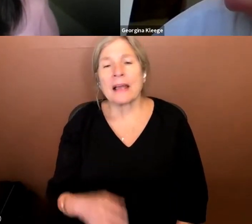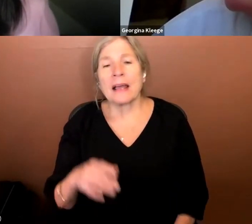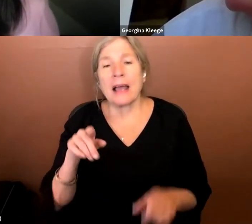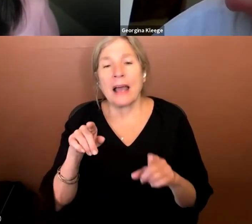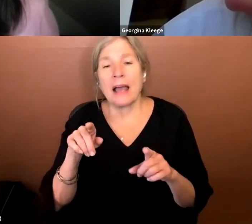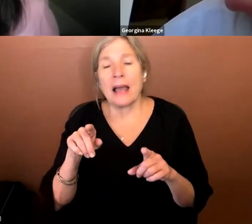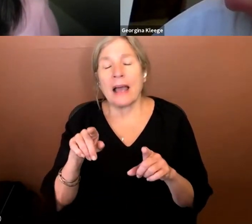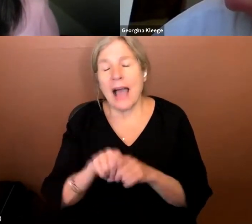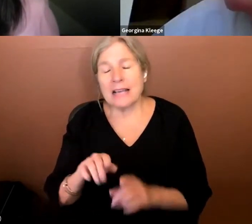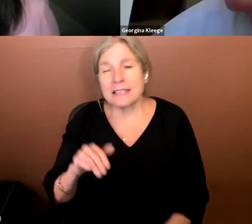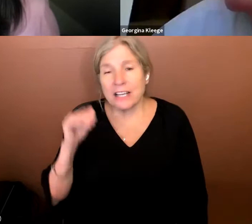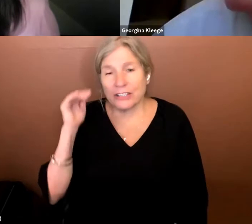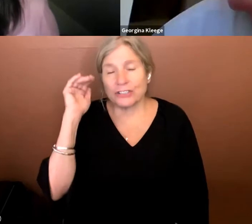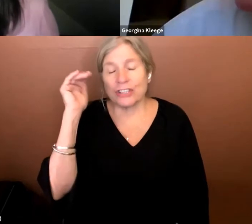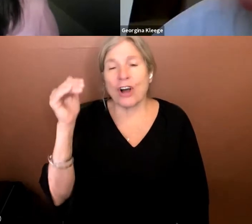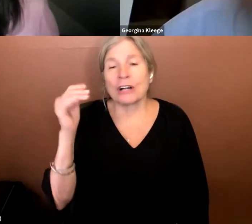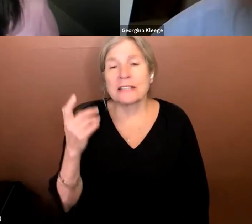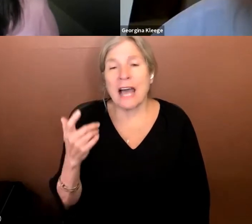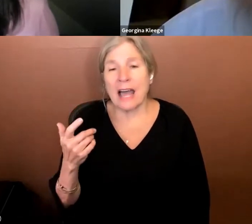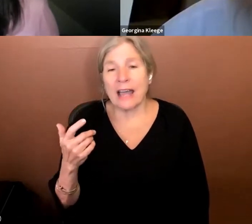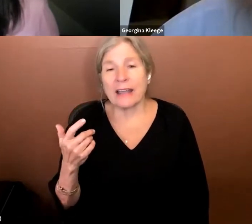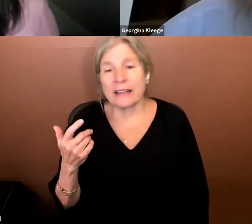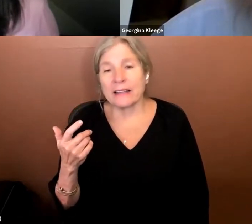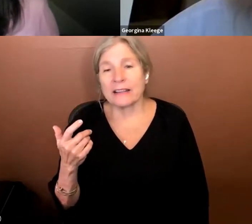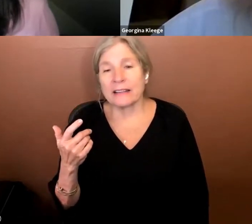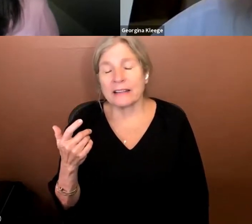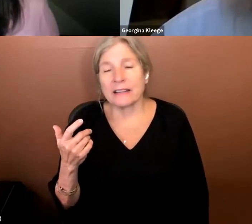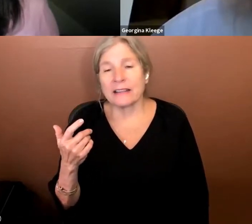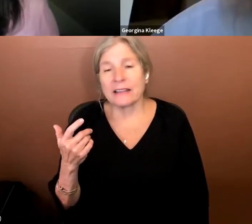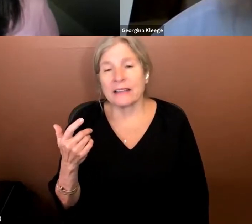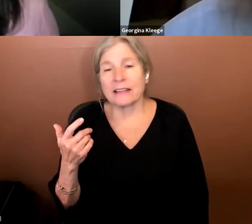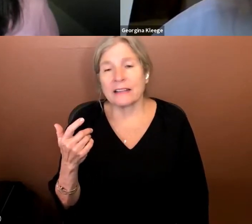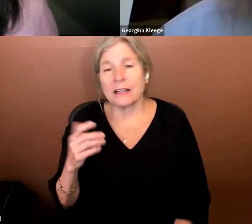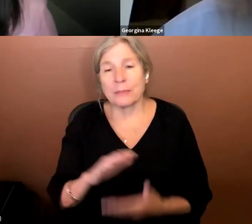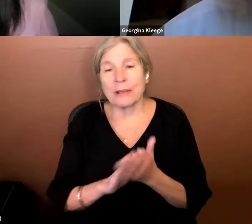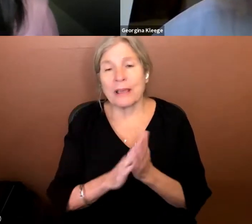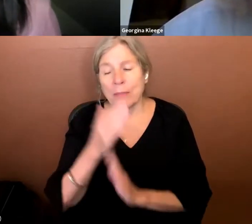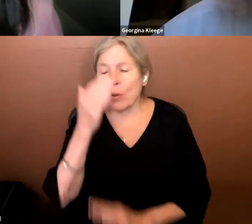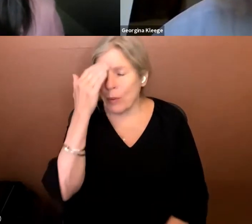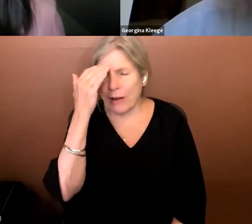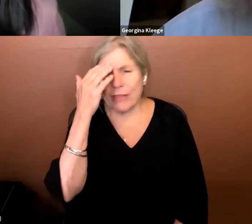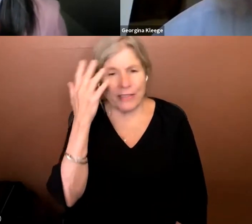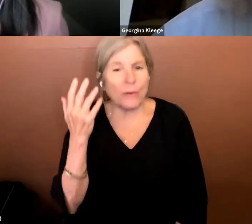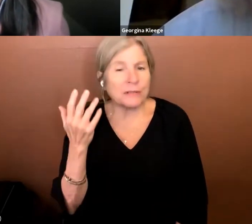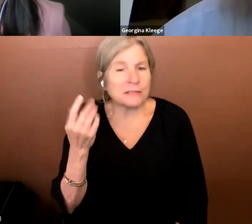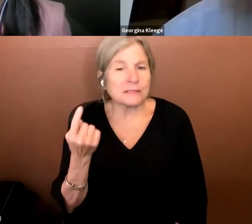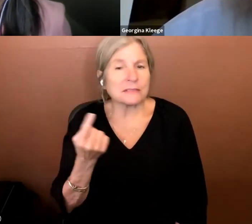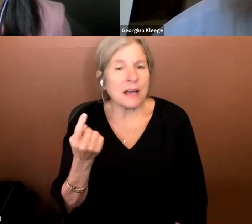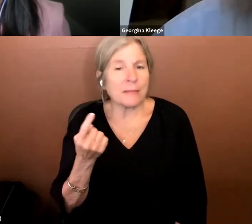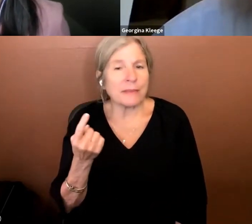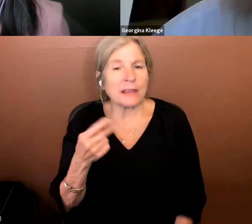, I became aware that there was something called graphic novels.